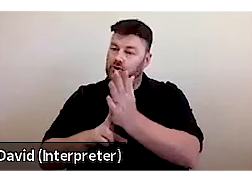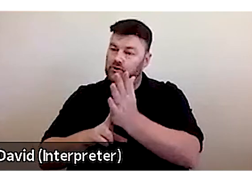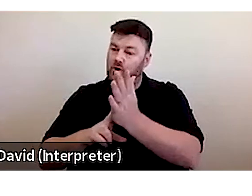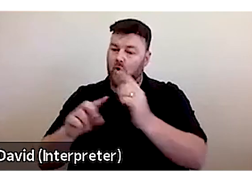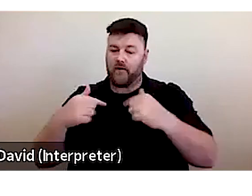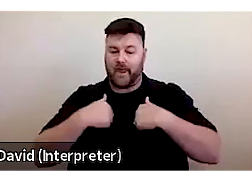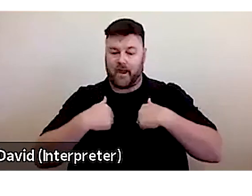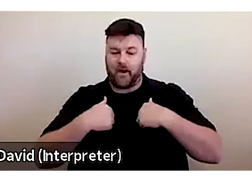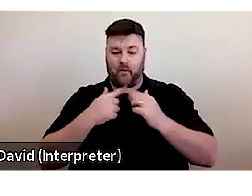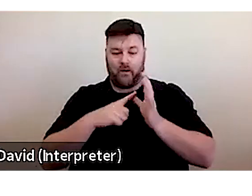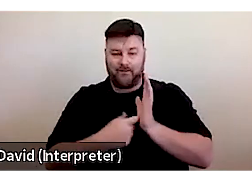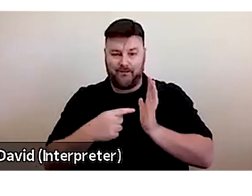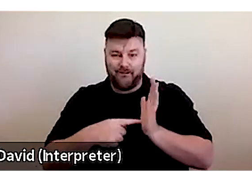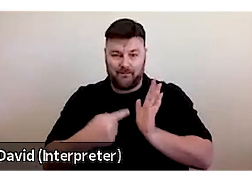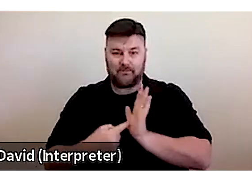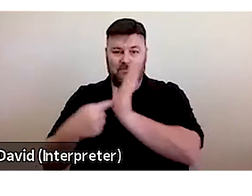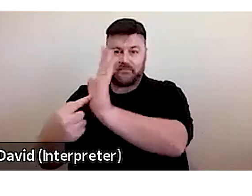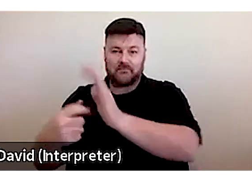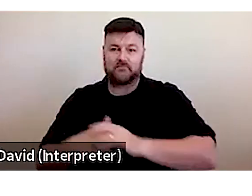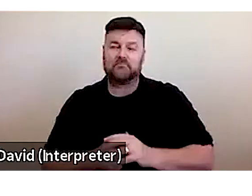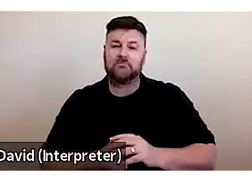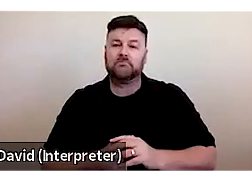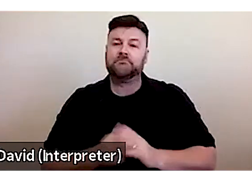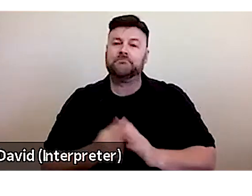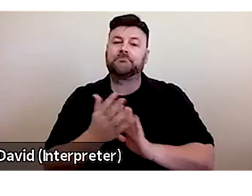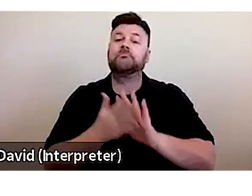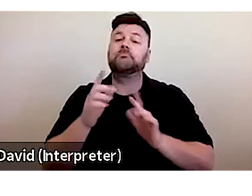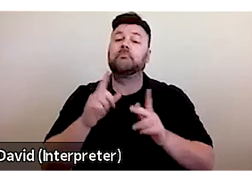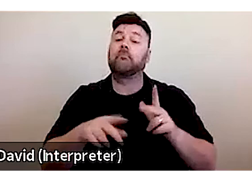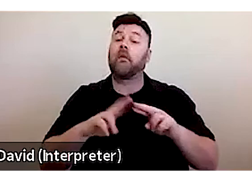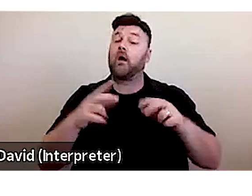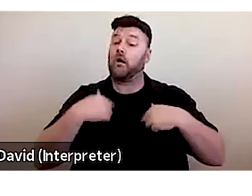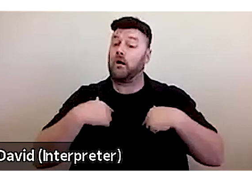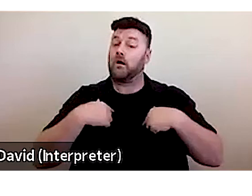If you are Aboriginal, the notion that you will be producing